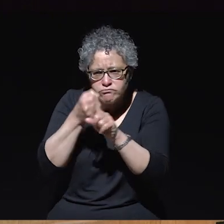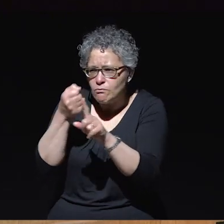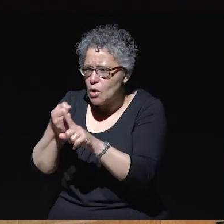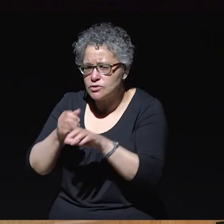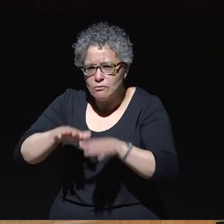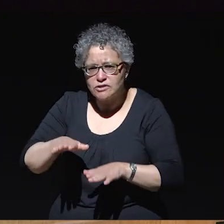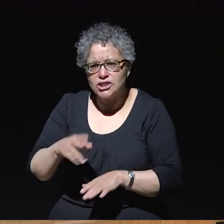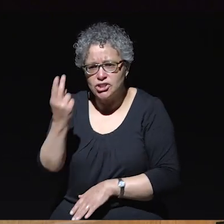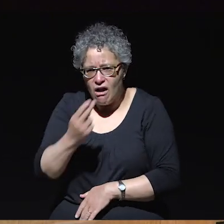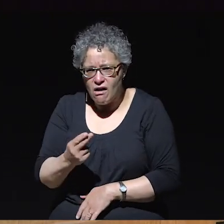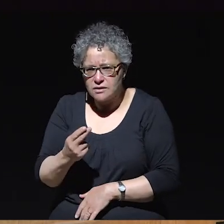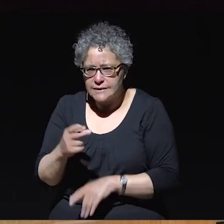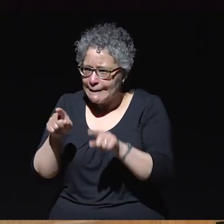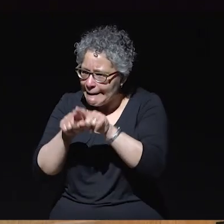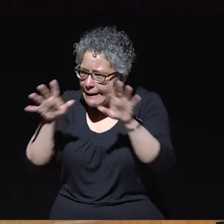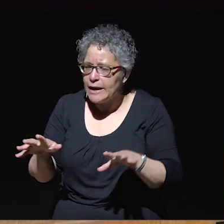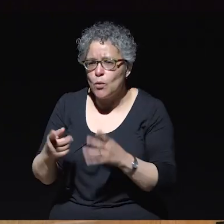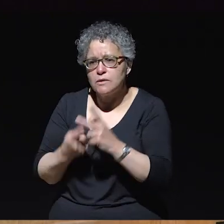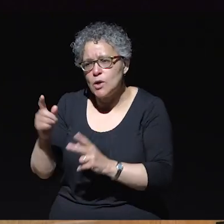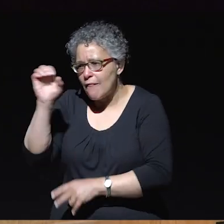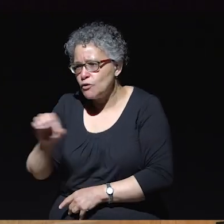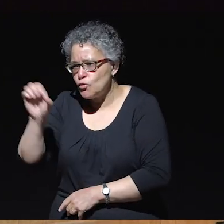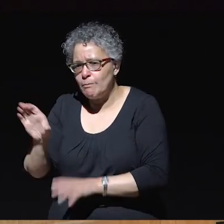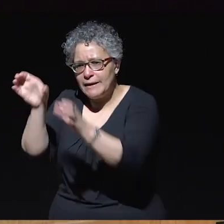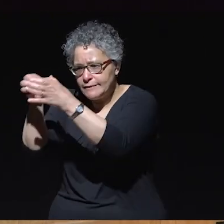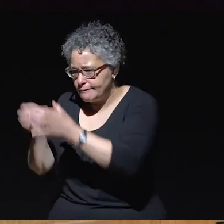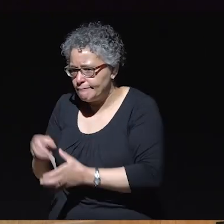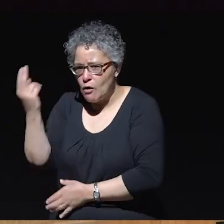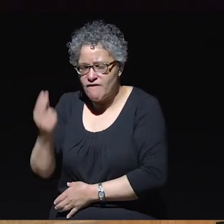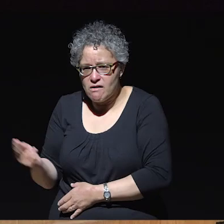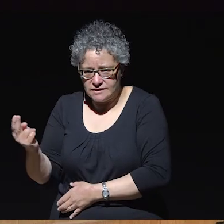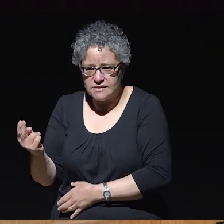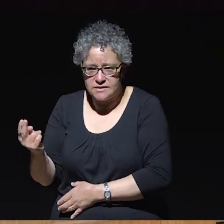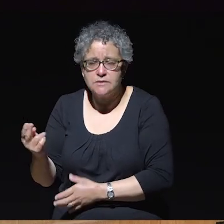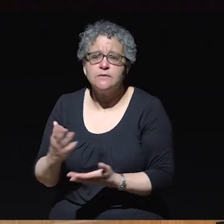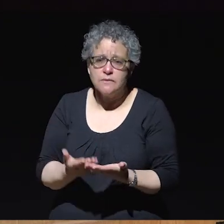as being equal to other European schools of art, and, therefore, collectors